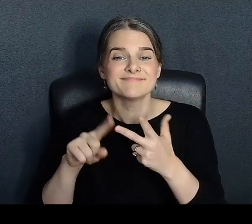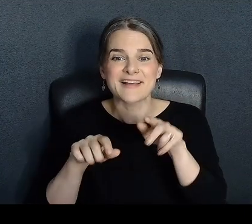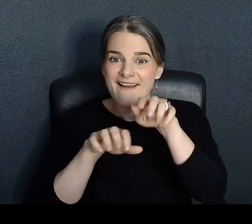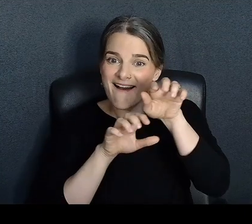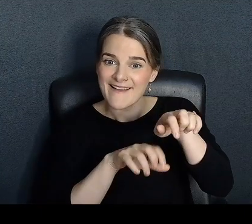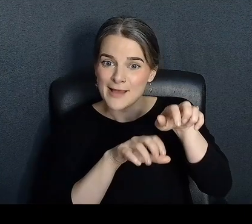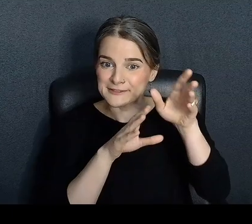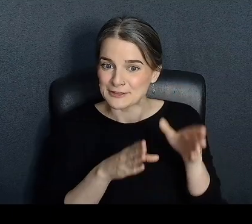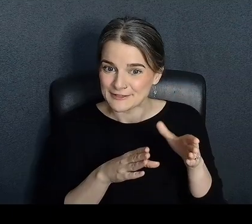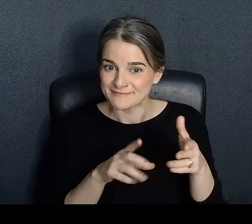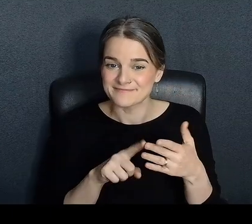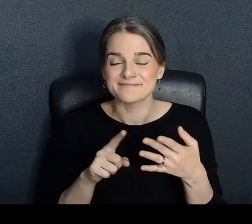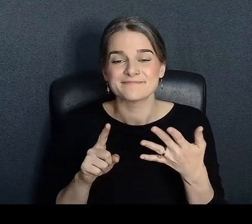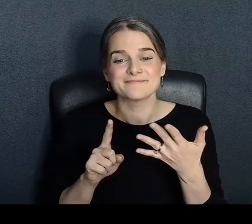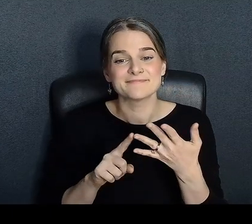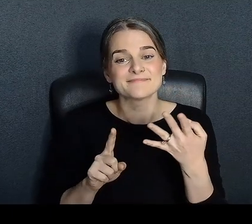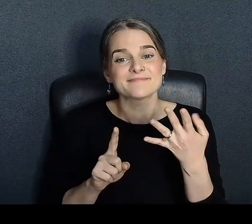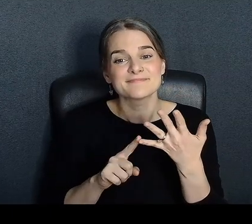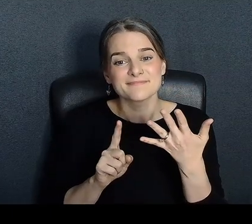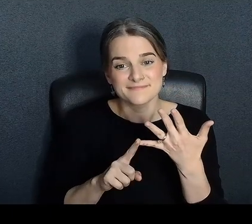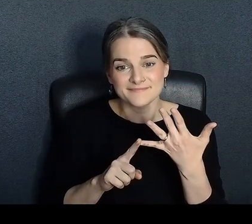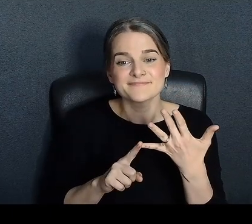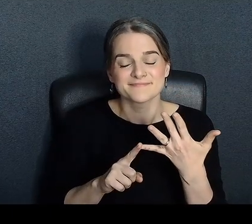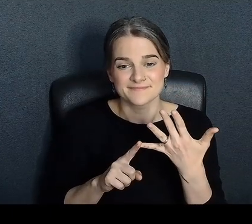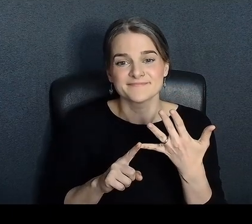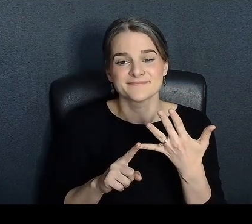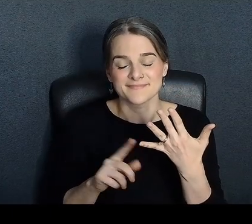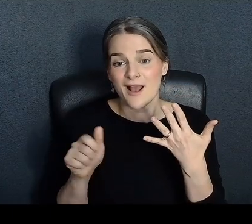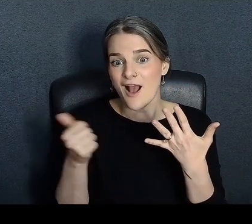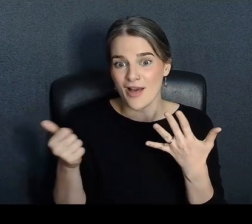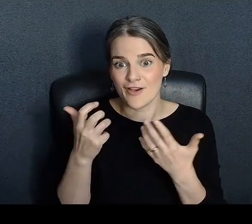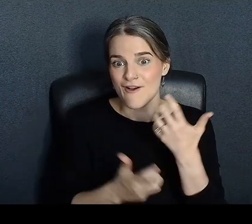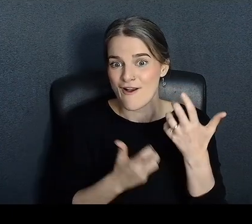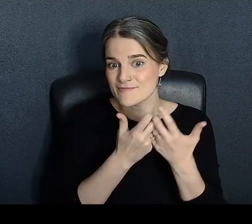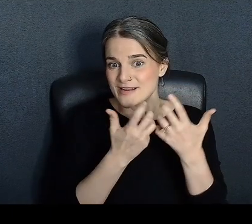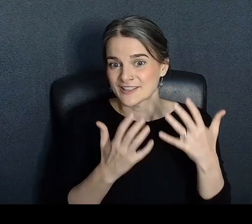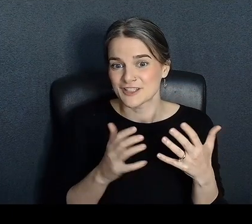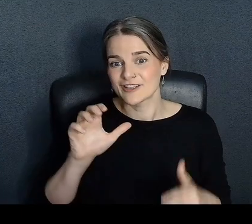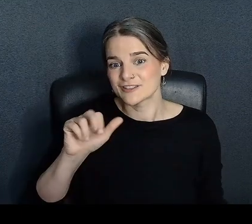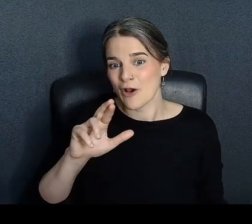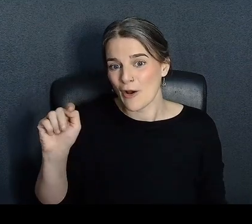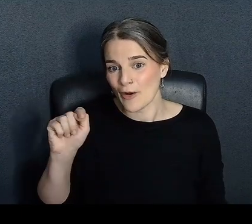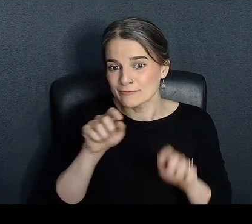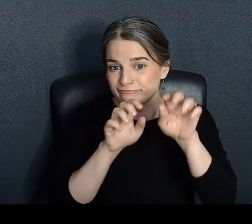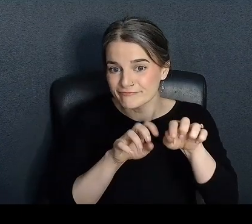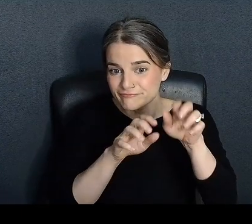And there are other accommodations such as the CART provider and ASL interpreters.